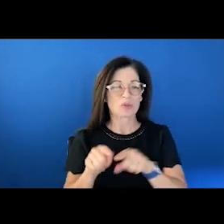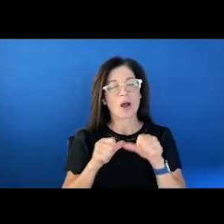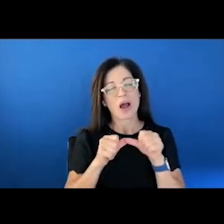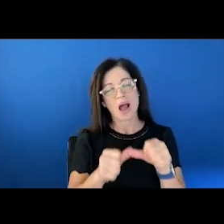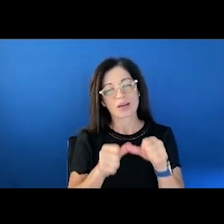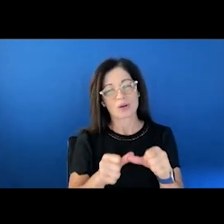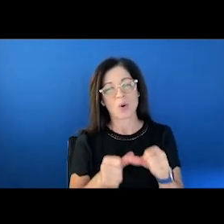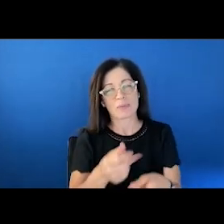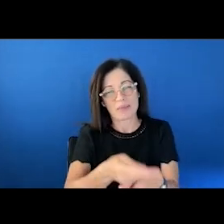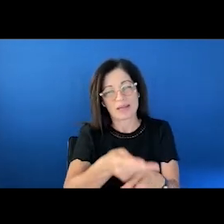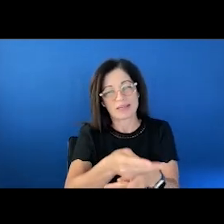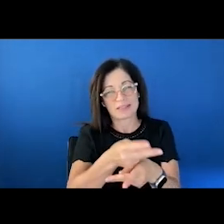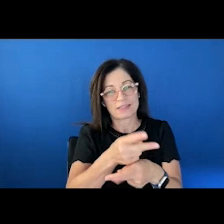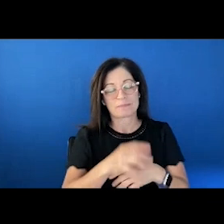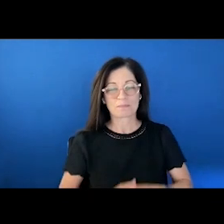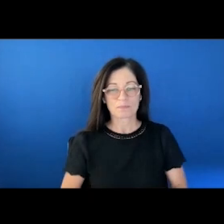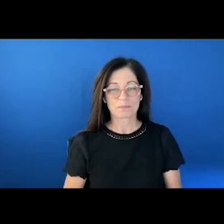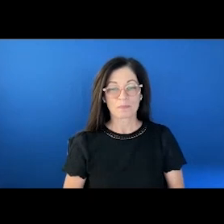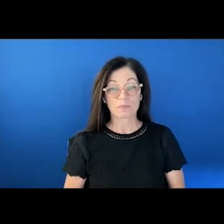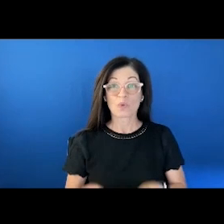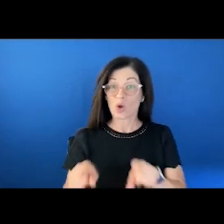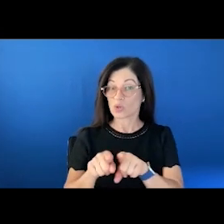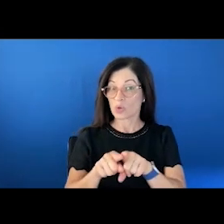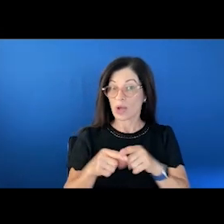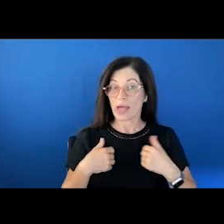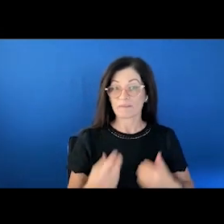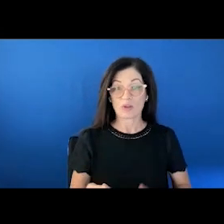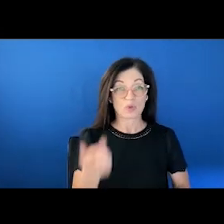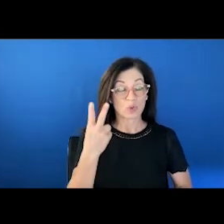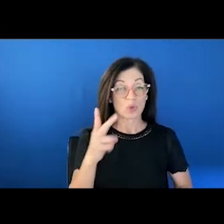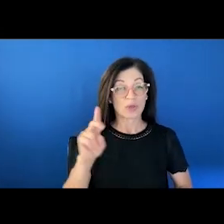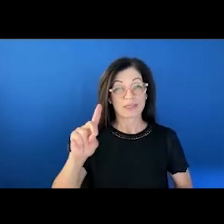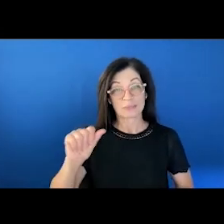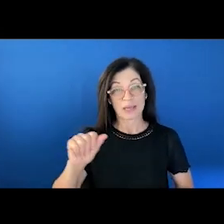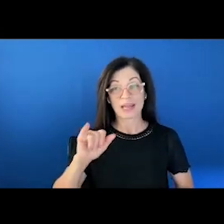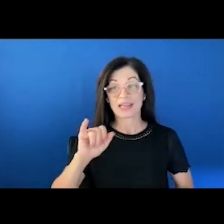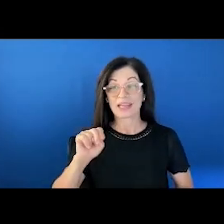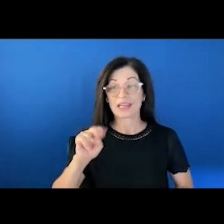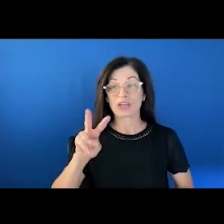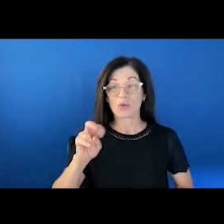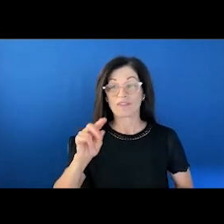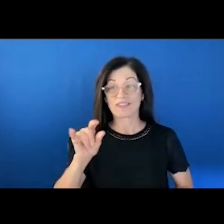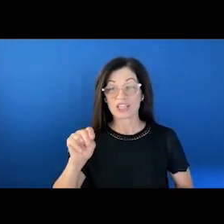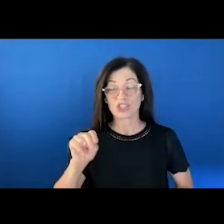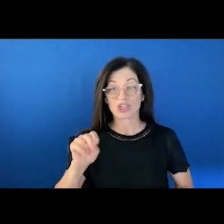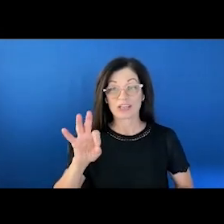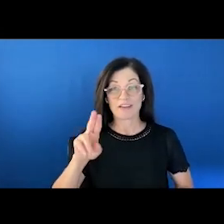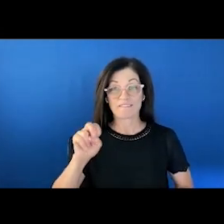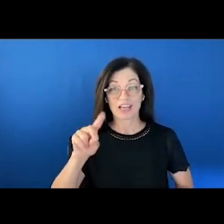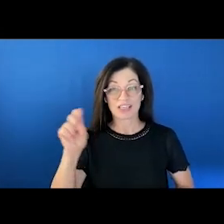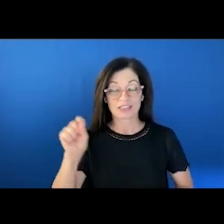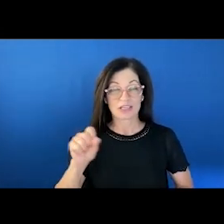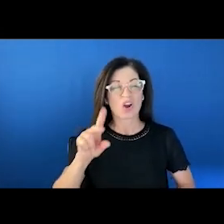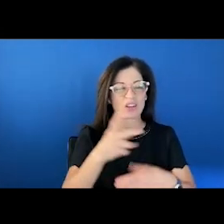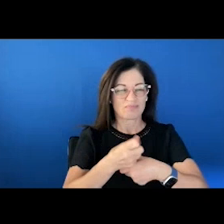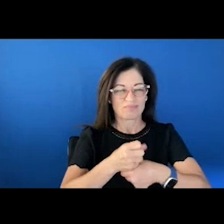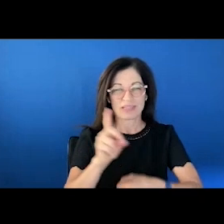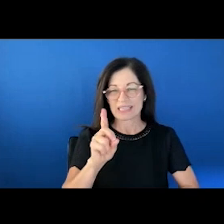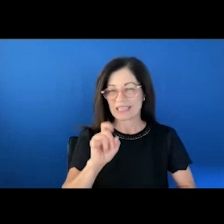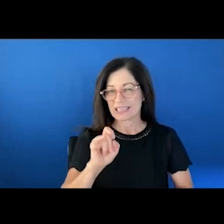We also have two Disability Innovation Fund (DIF) grantee websites we’re going to highlight, Vermont